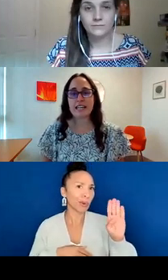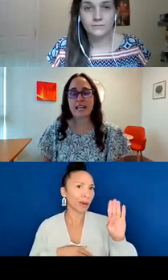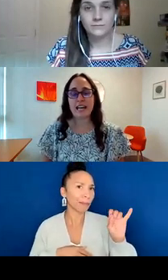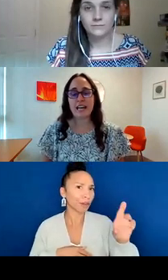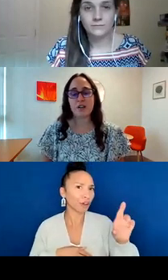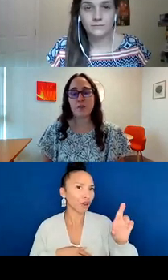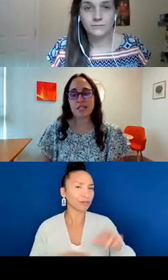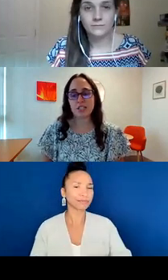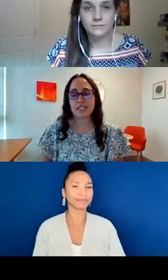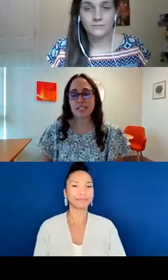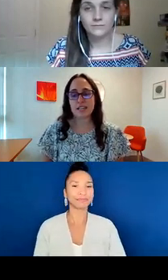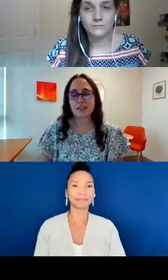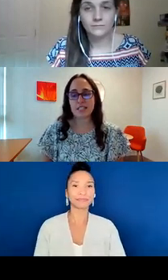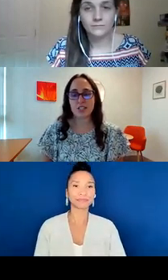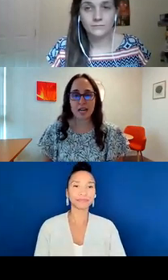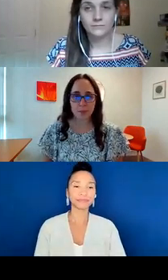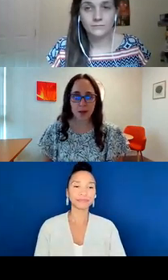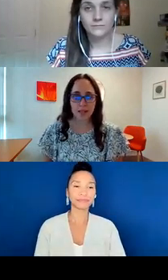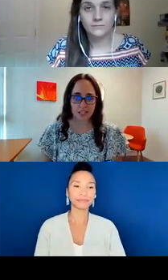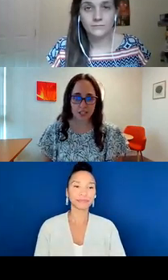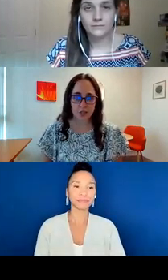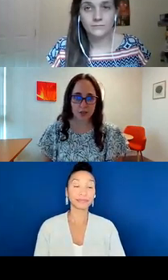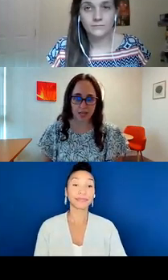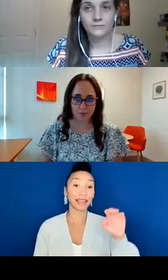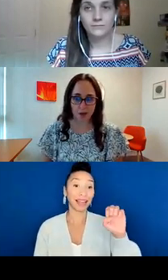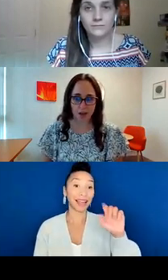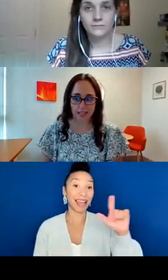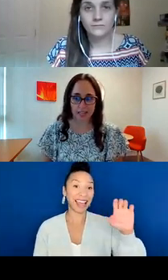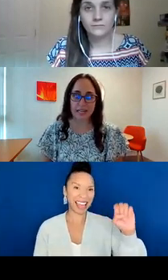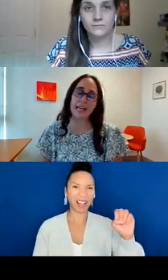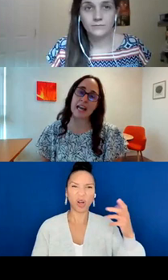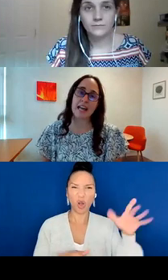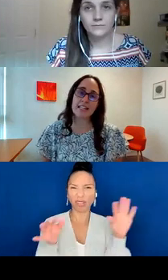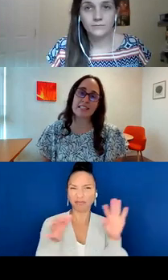As Elle mentioned, there is a chat pod and a Q&A pod.